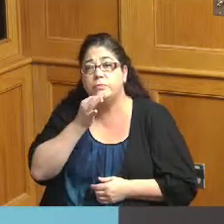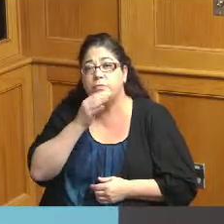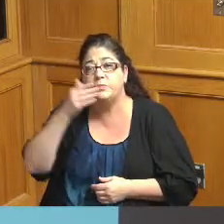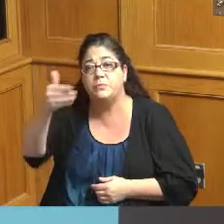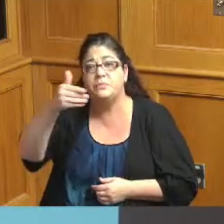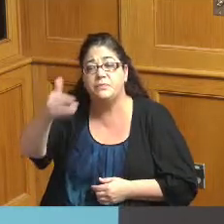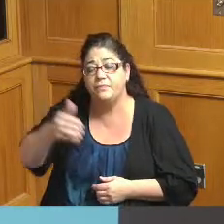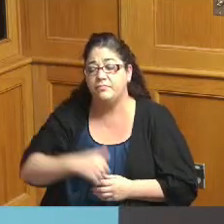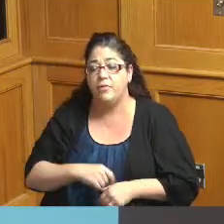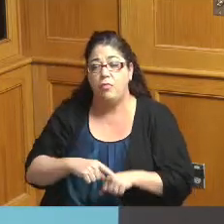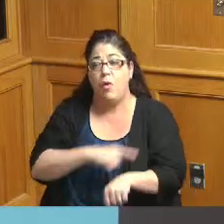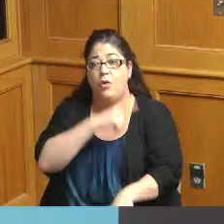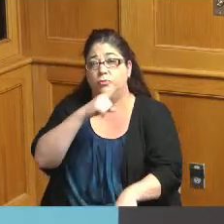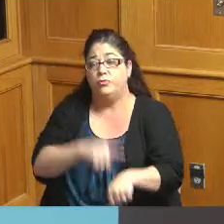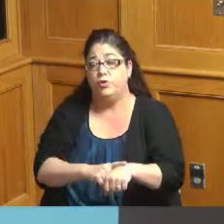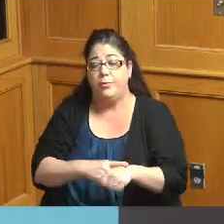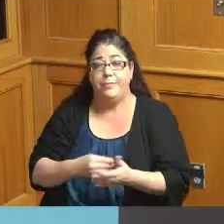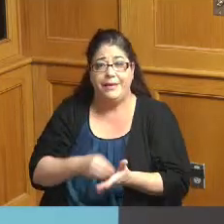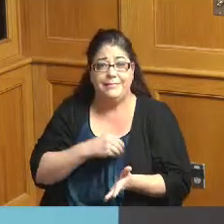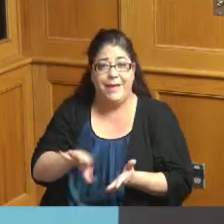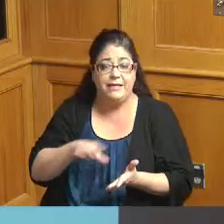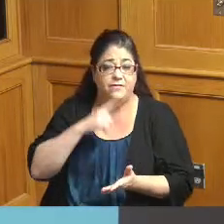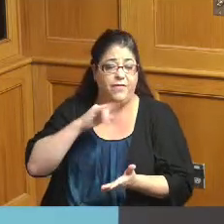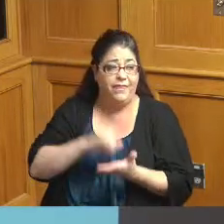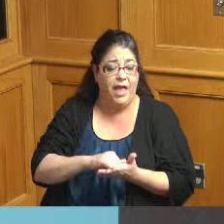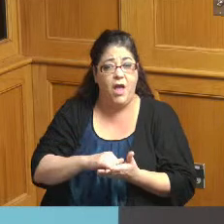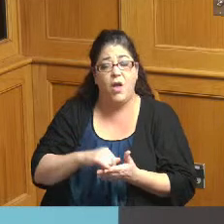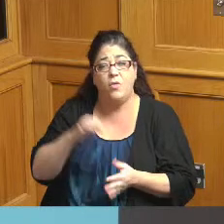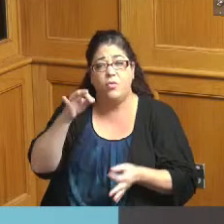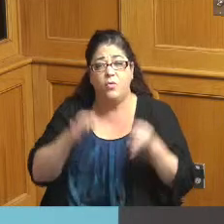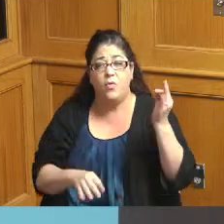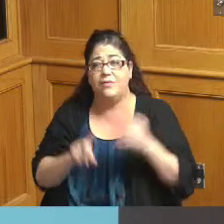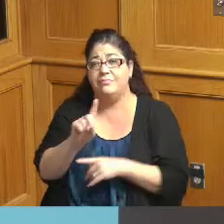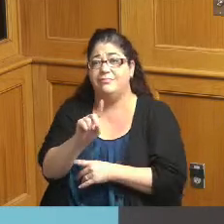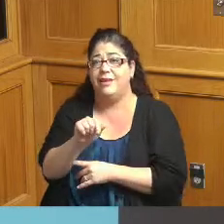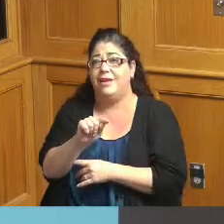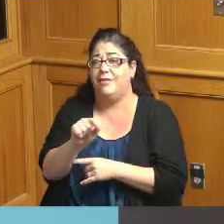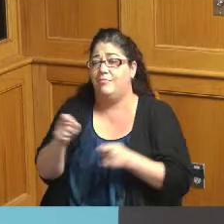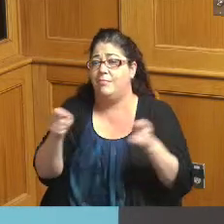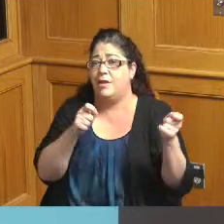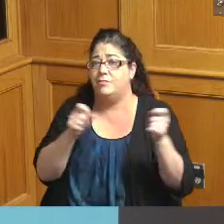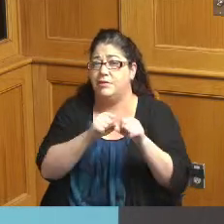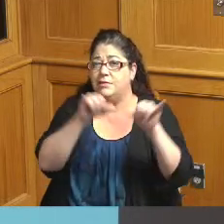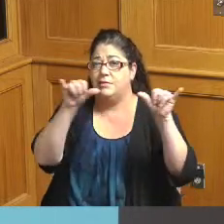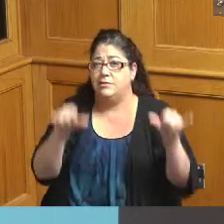long-term expenses for the court is involves our data management system like many of the county